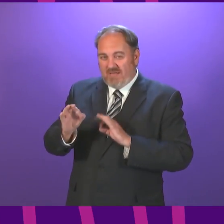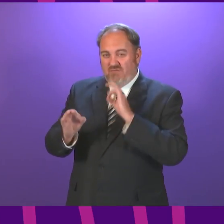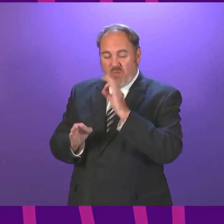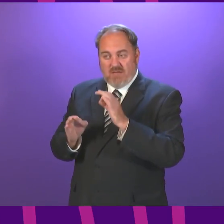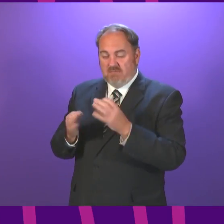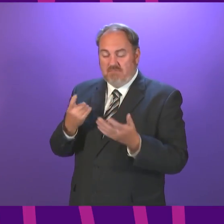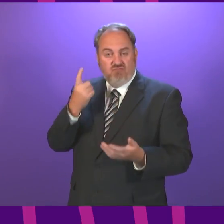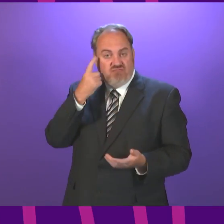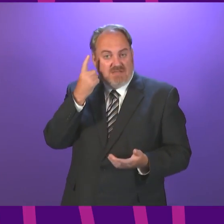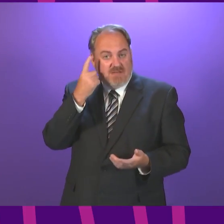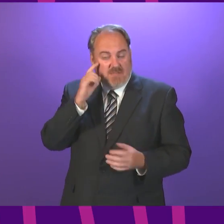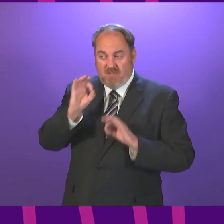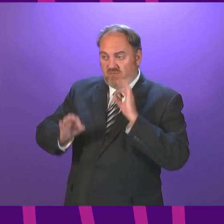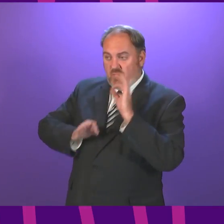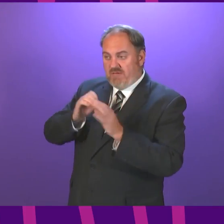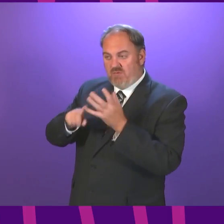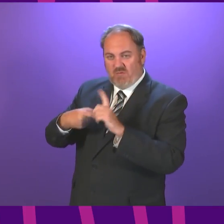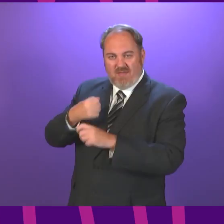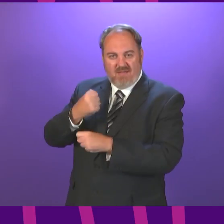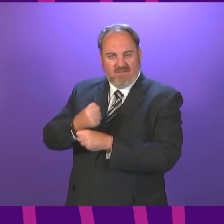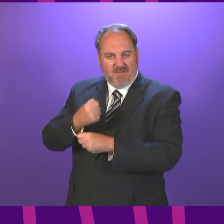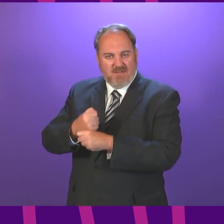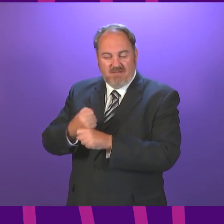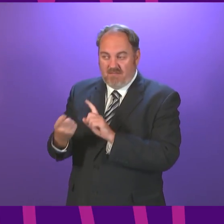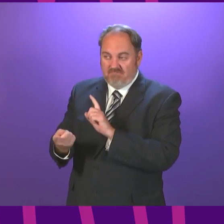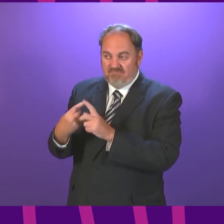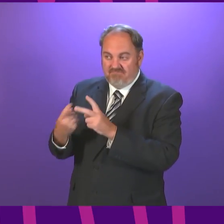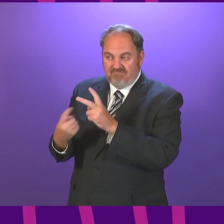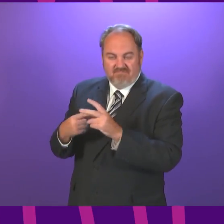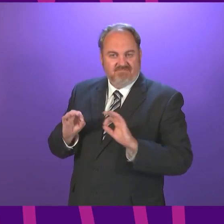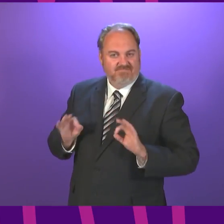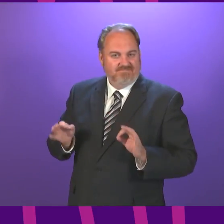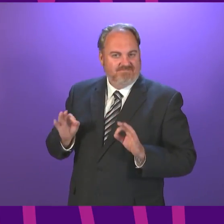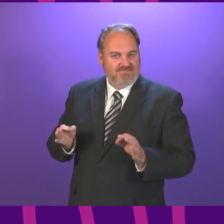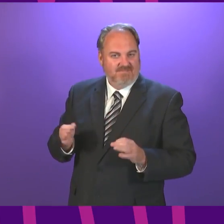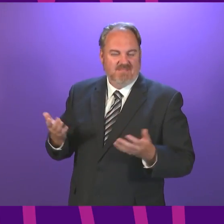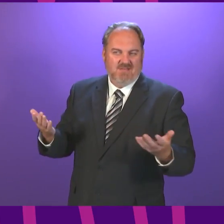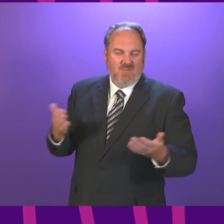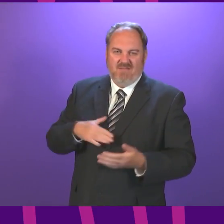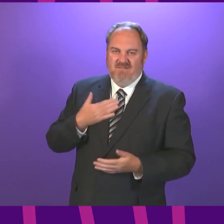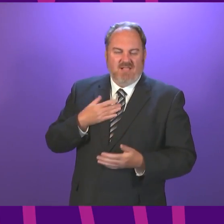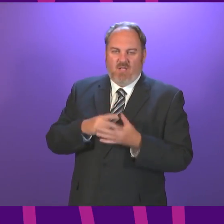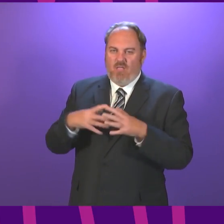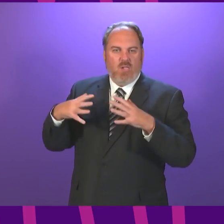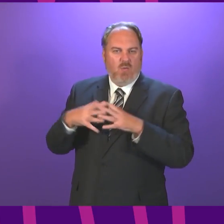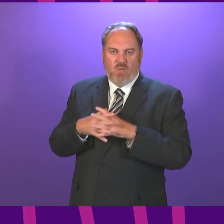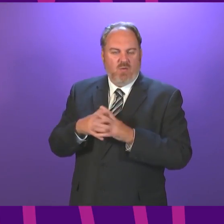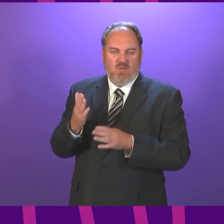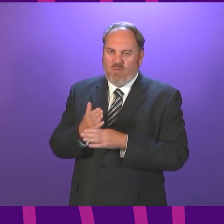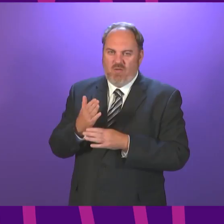as that it is now high time that we had a review of the Misuse of Drugs Act 1971.